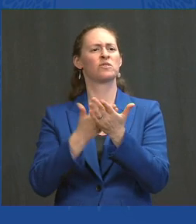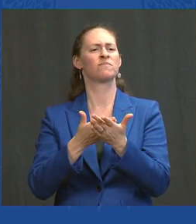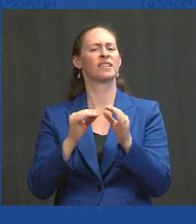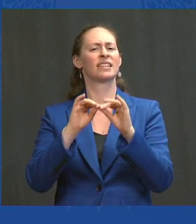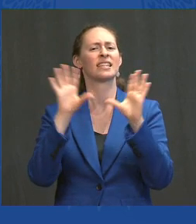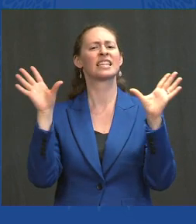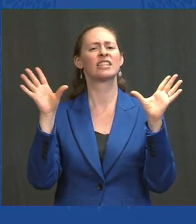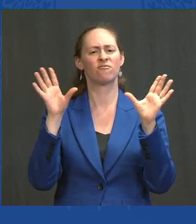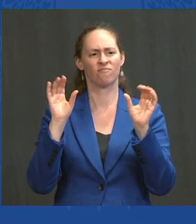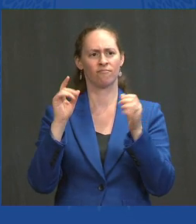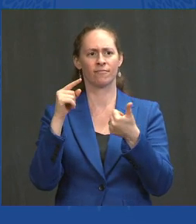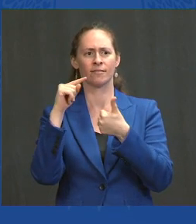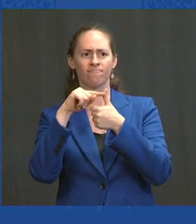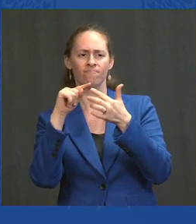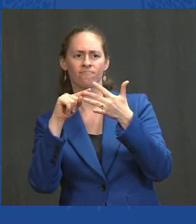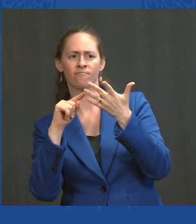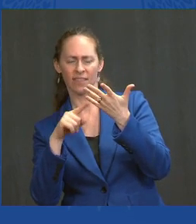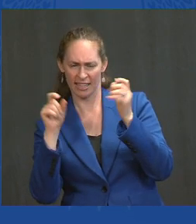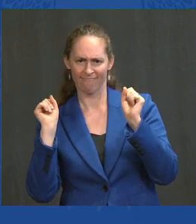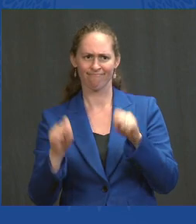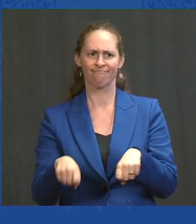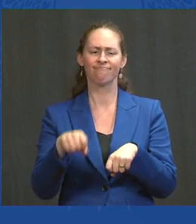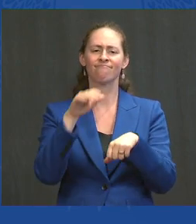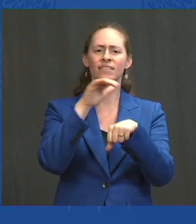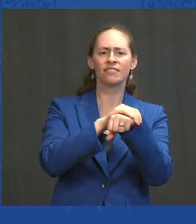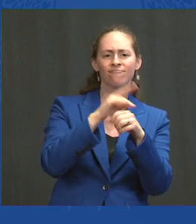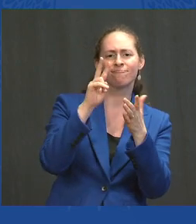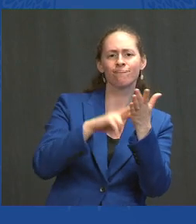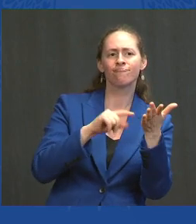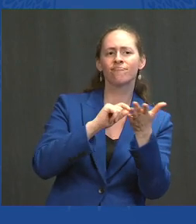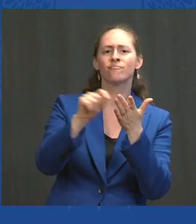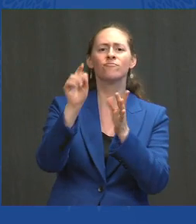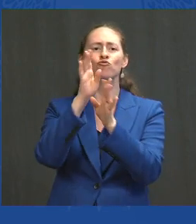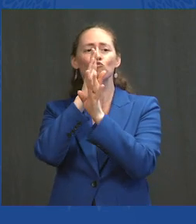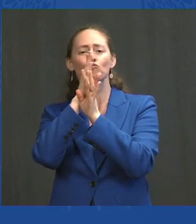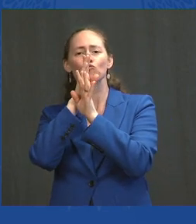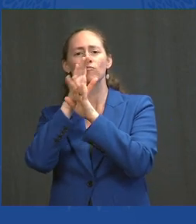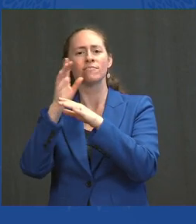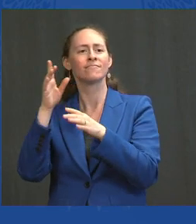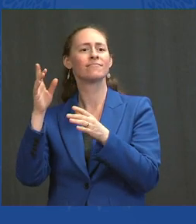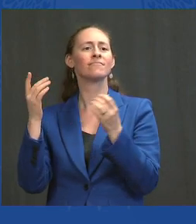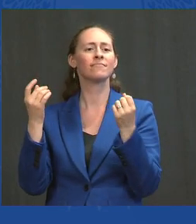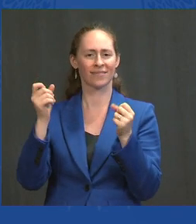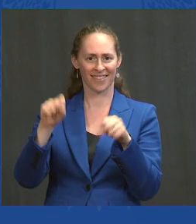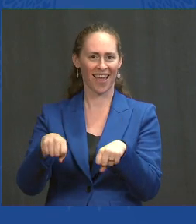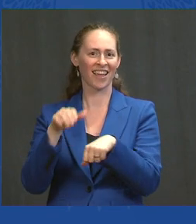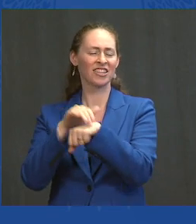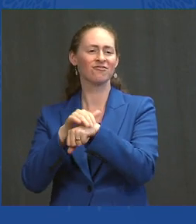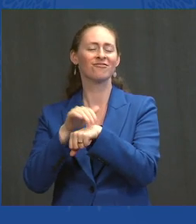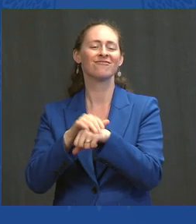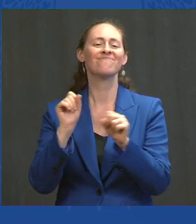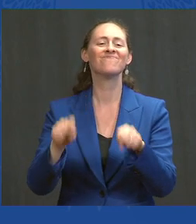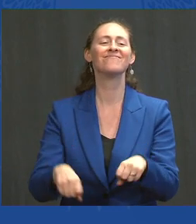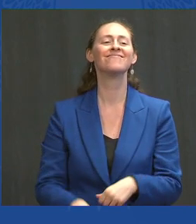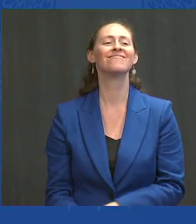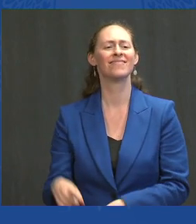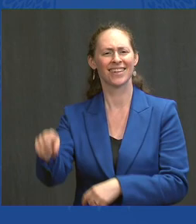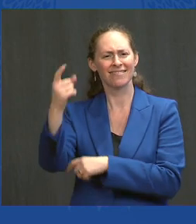write and speak words in the English language. Each has demonstrated his or her knowledge and understanding of the history